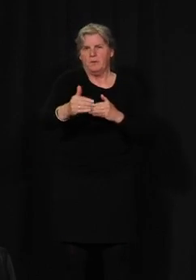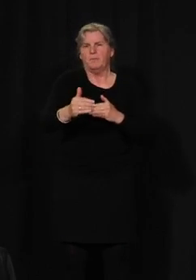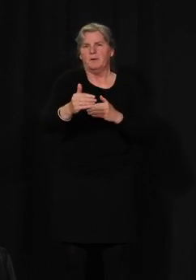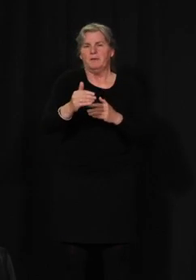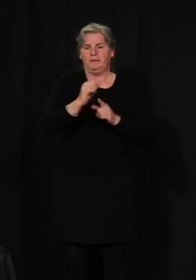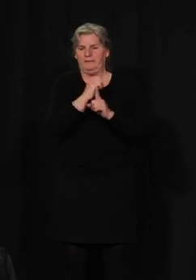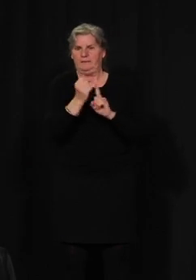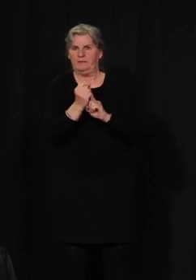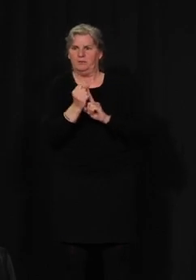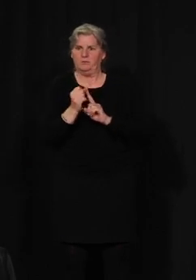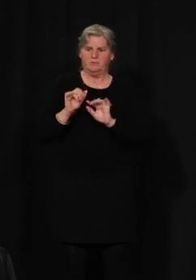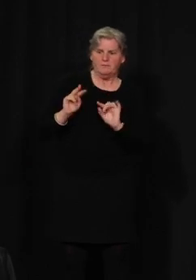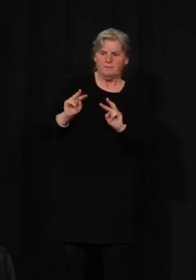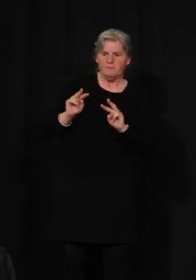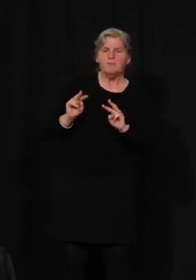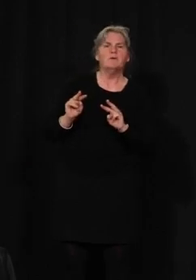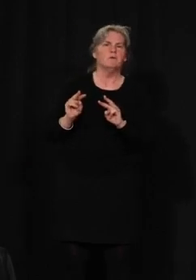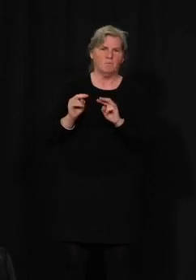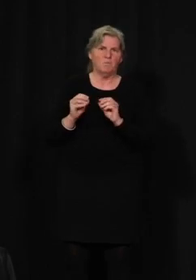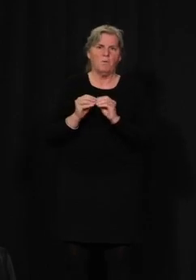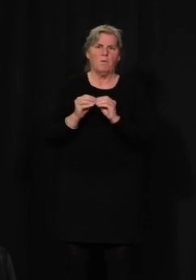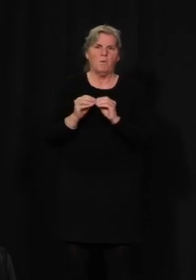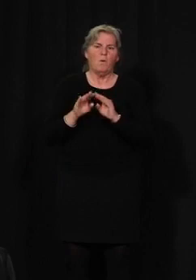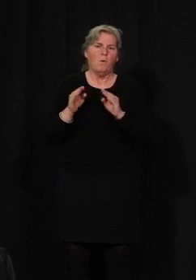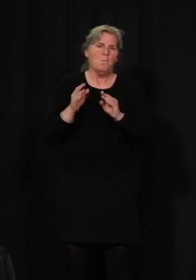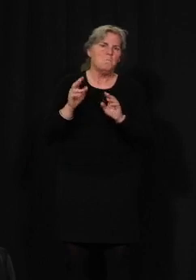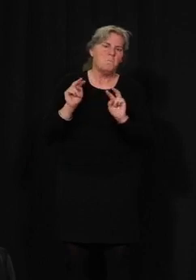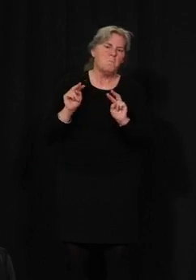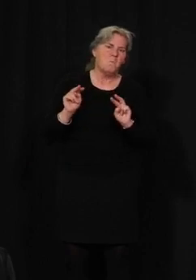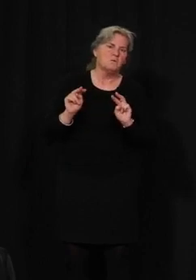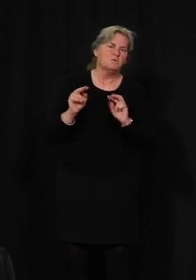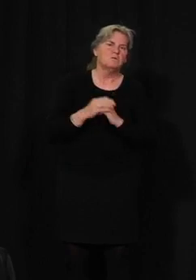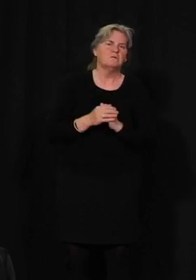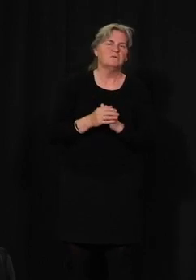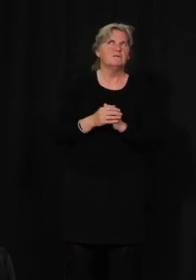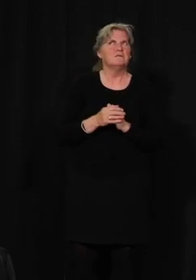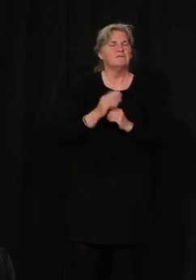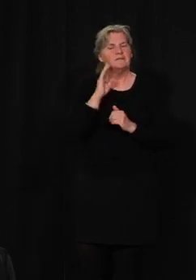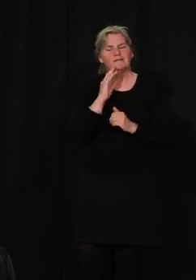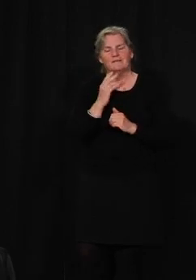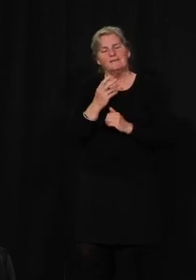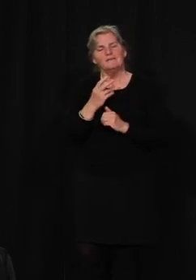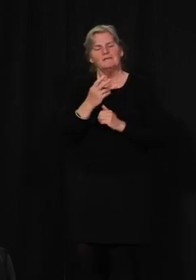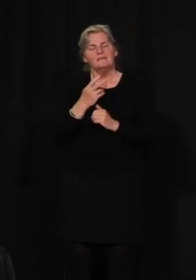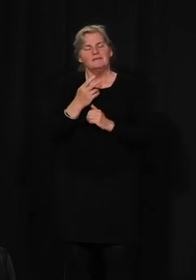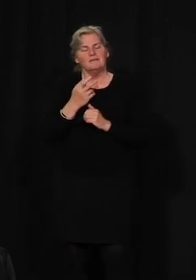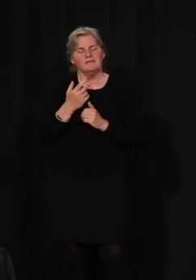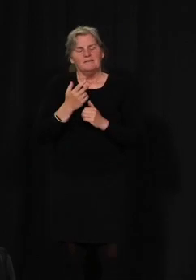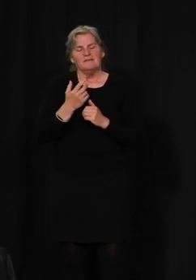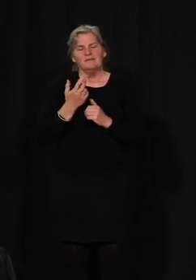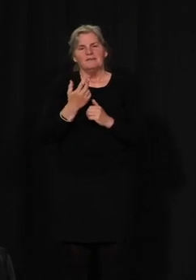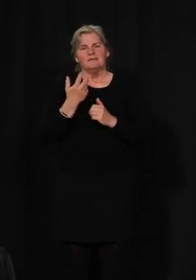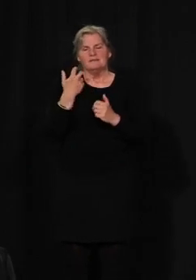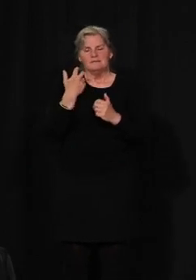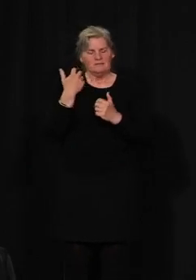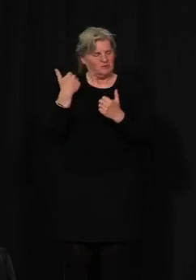continually changes. This has been a challenging time for family and residents alike.